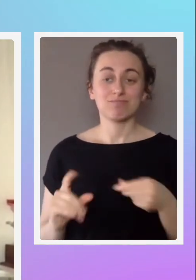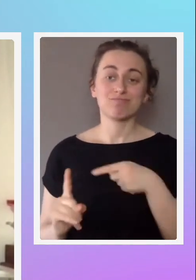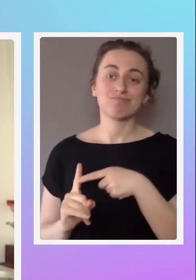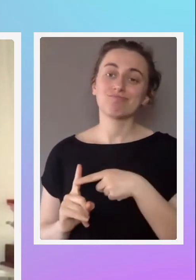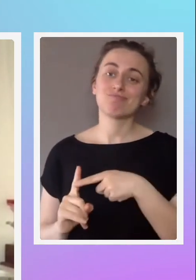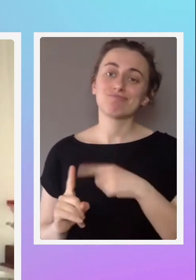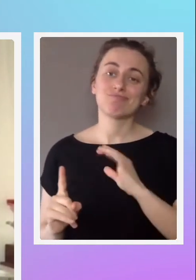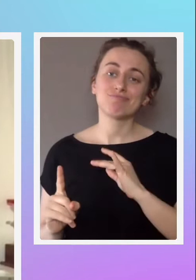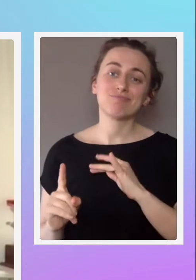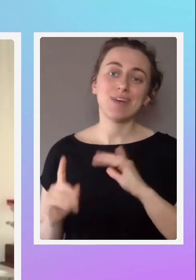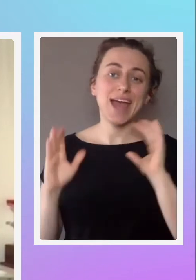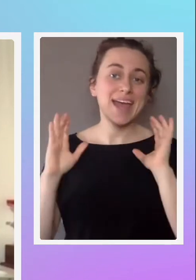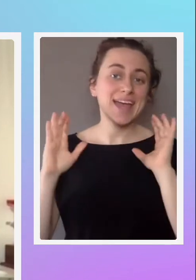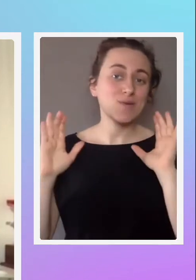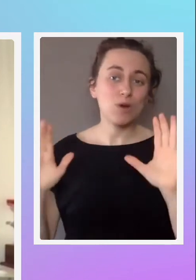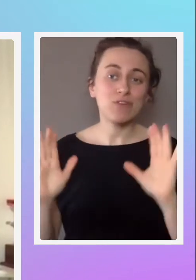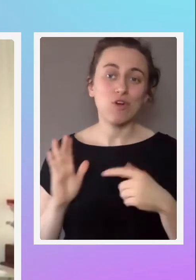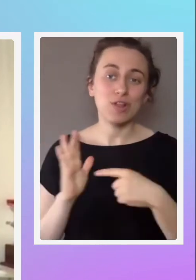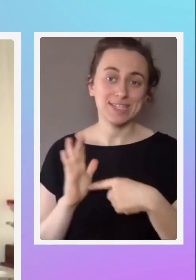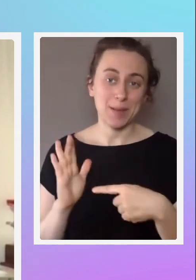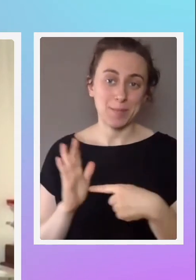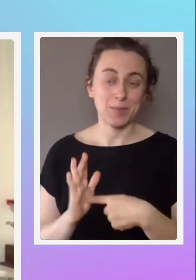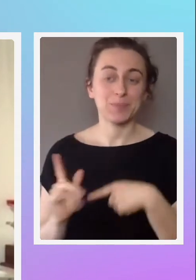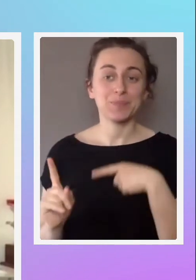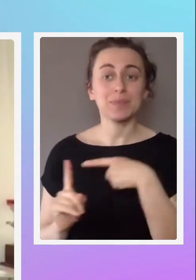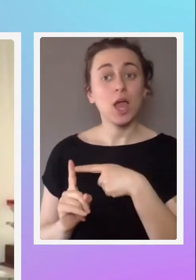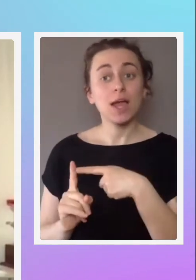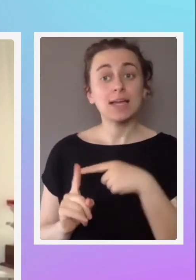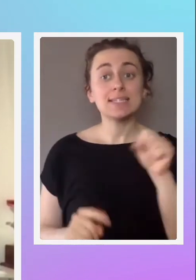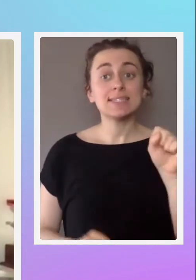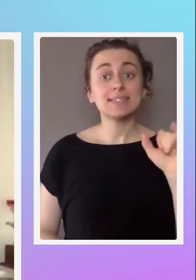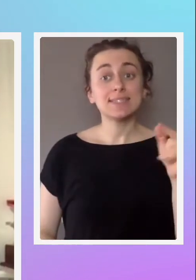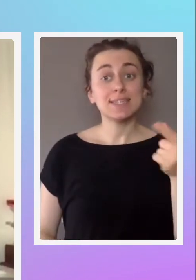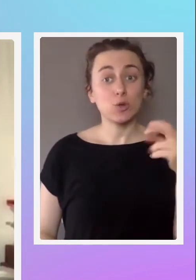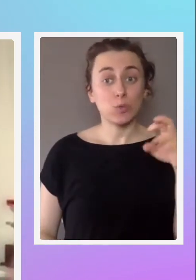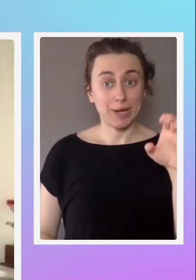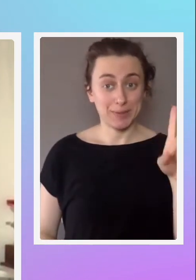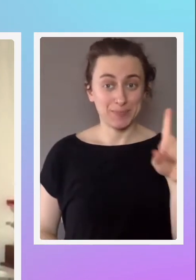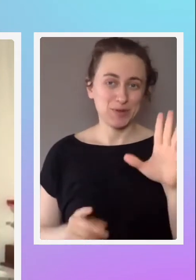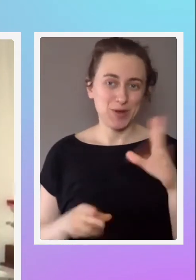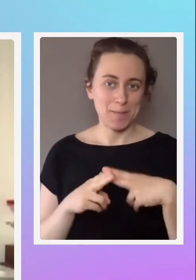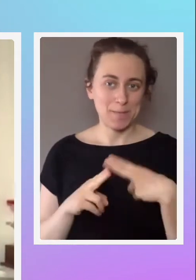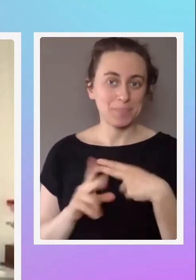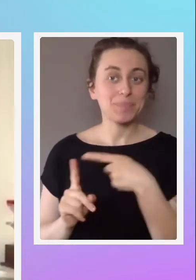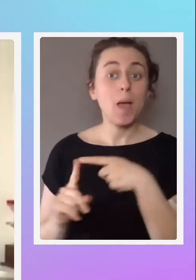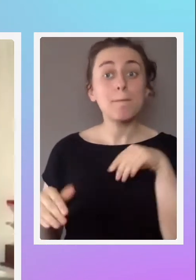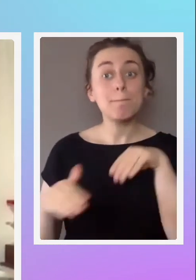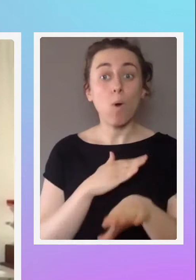Sigrid was born with normal hearing and so in the story that ensues keep in mind